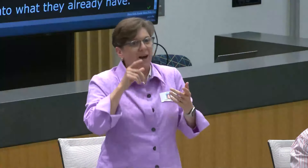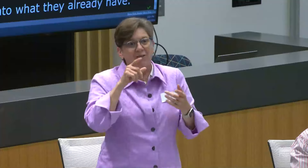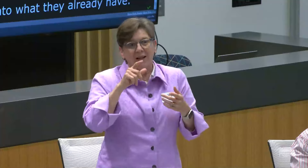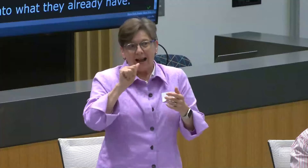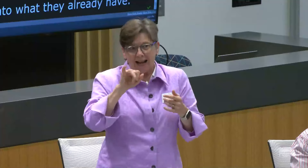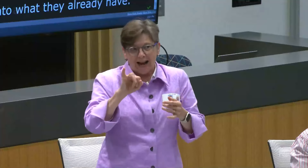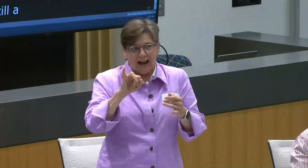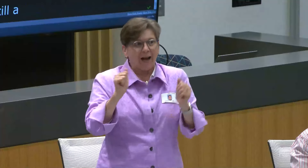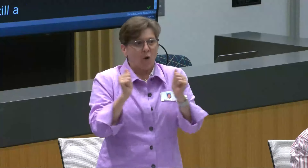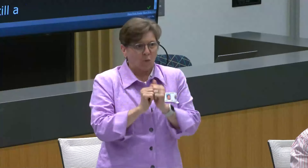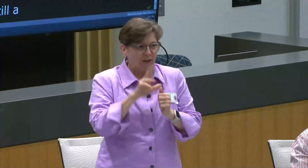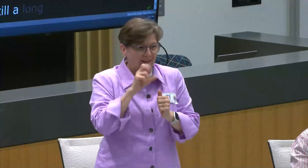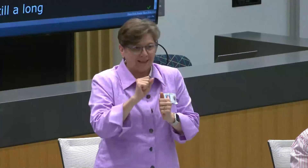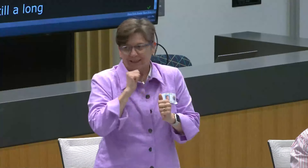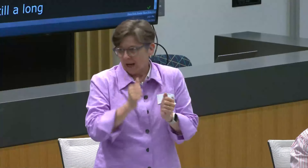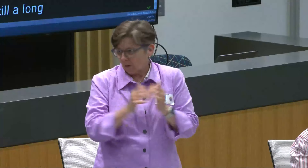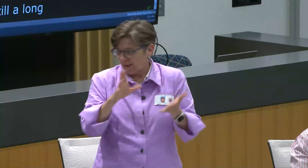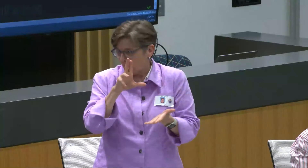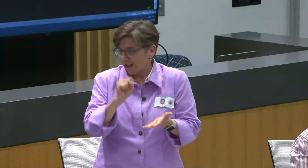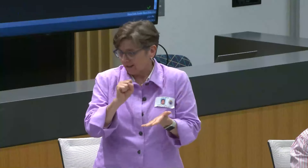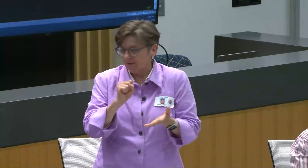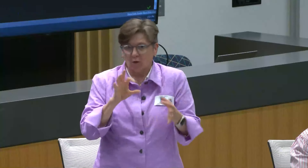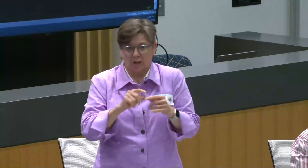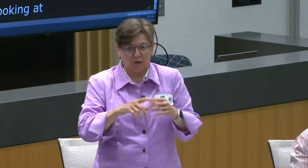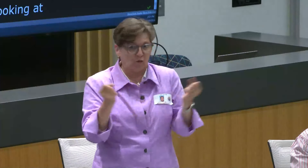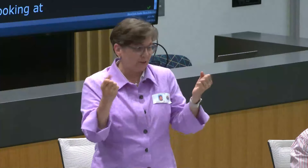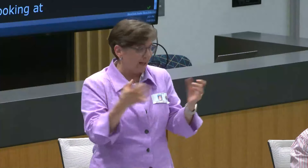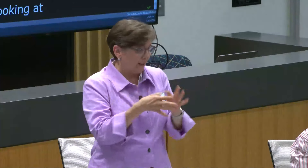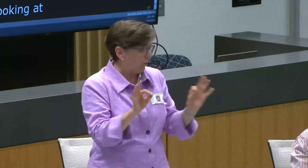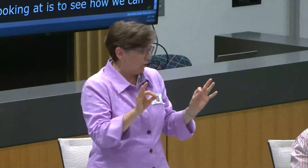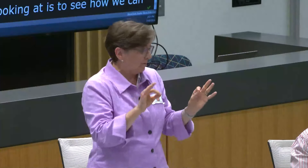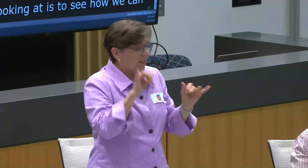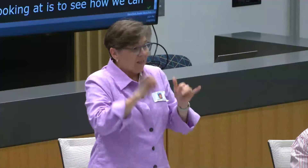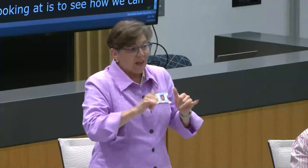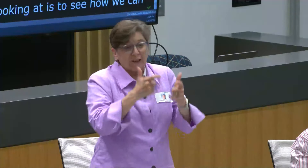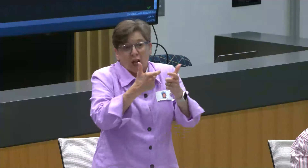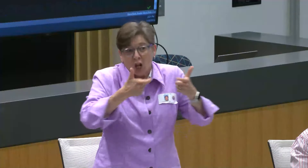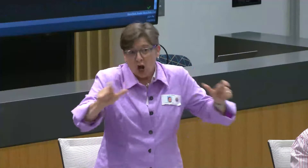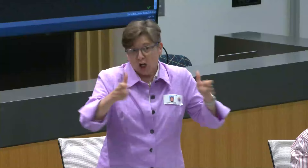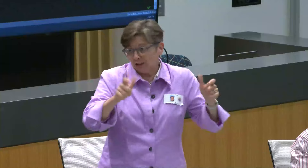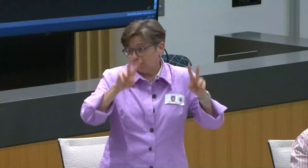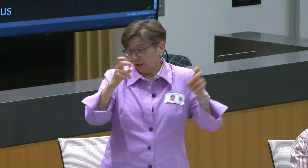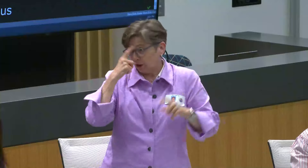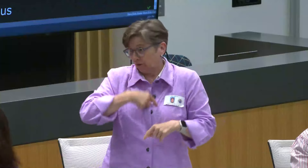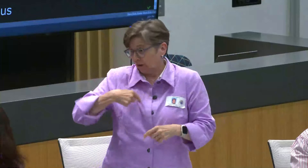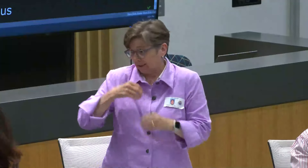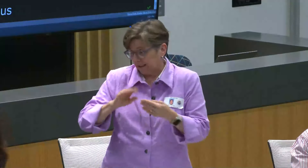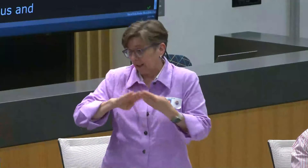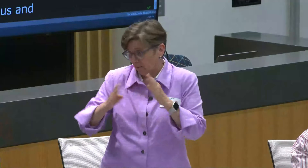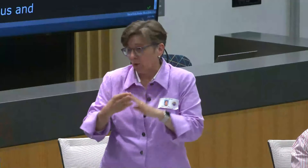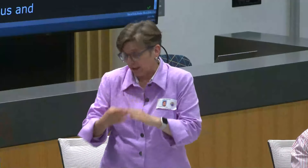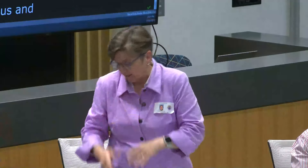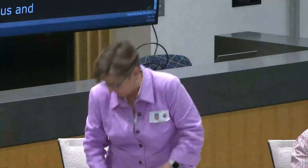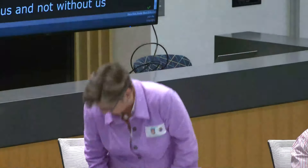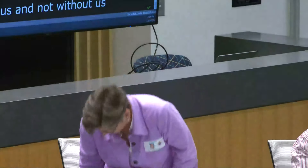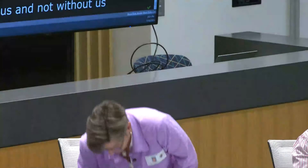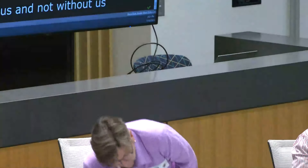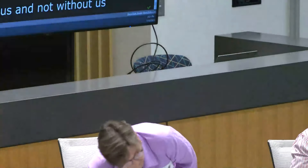MORE ENGLISH BASED THEN THEY BRING IN A DEAF SIGNER TO TRY TO ADD SOMETHING ONTO WHAT THEY ALREADY HAVE. BUT THERE'S STILL A LONG WAY